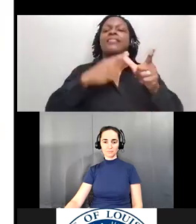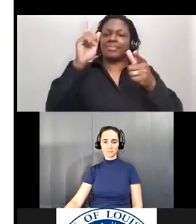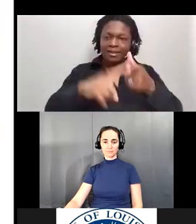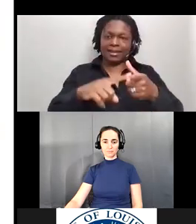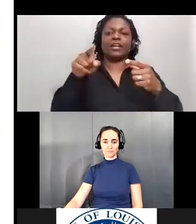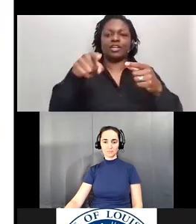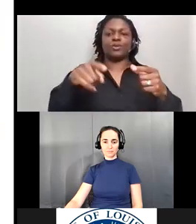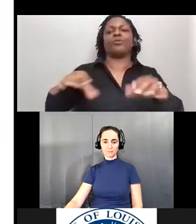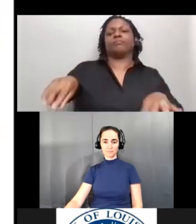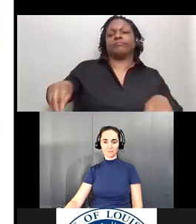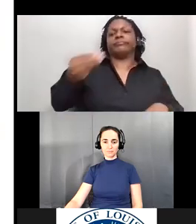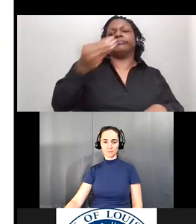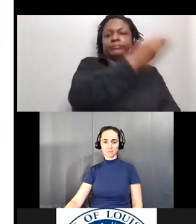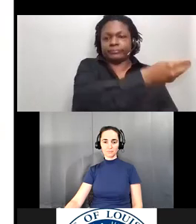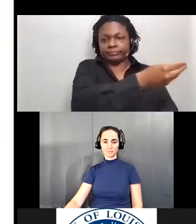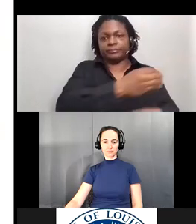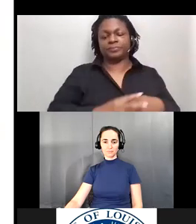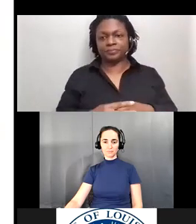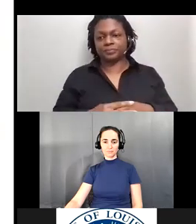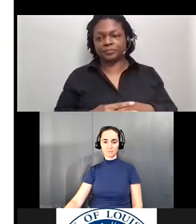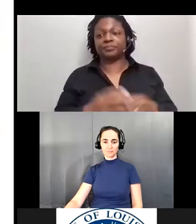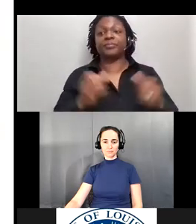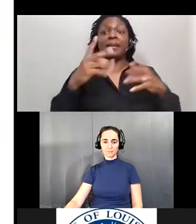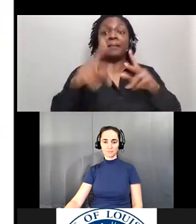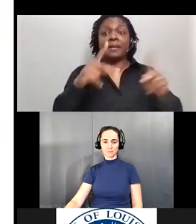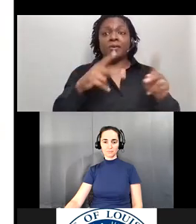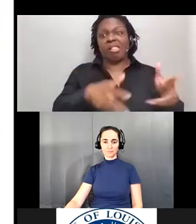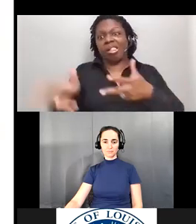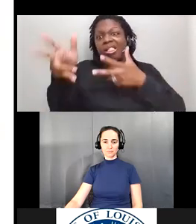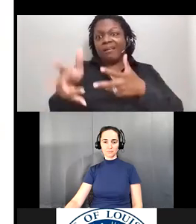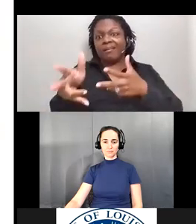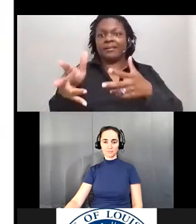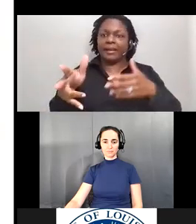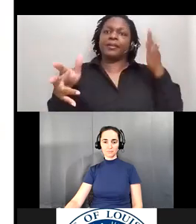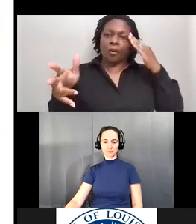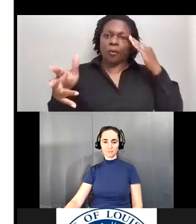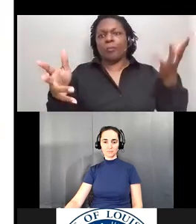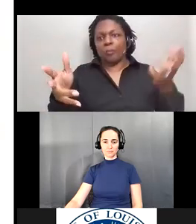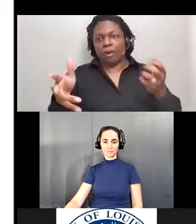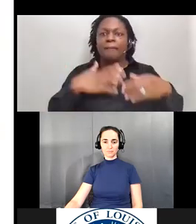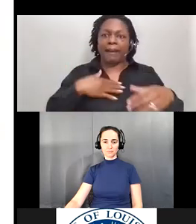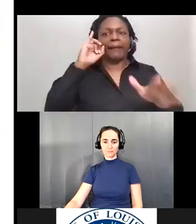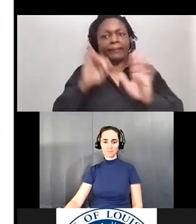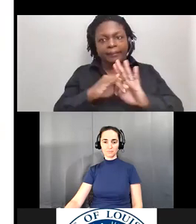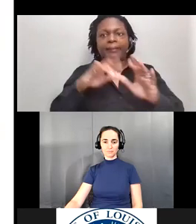on ID card to the officer, and they really want to get that to the officer and sometimes